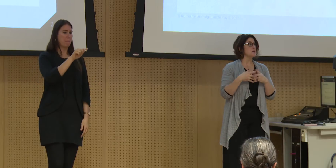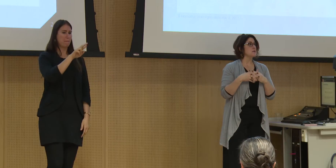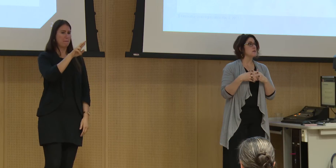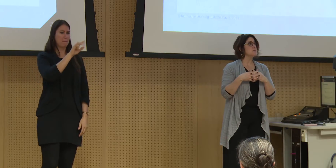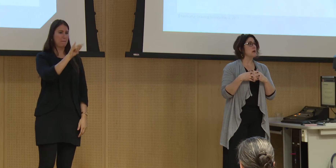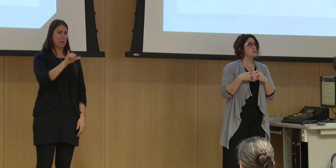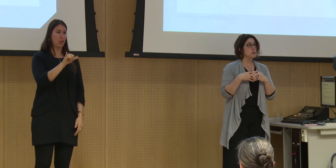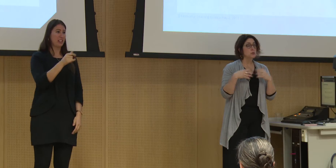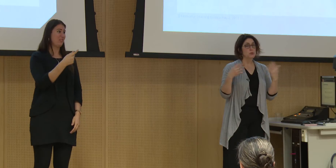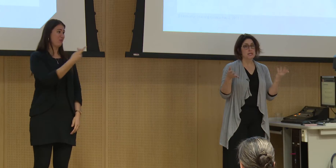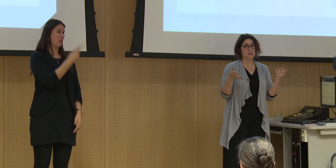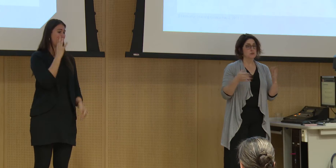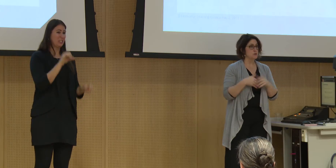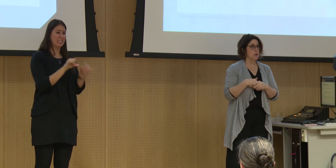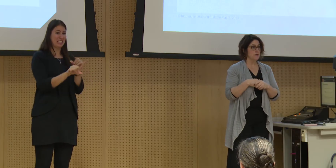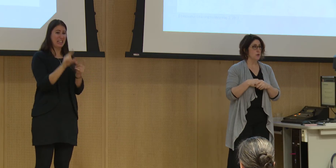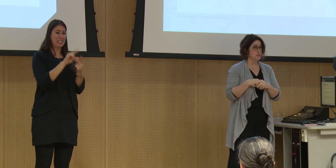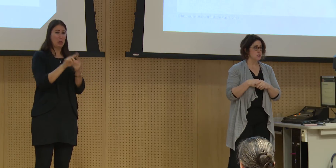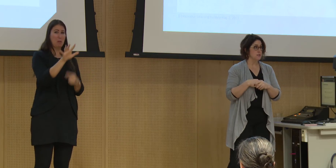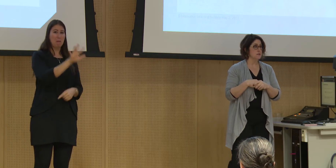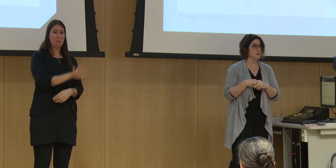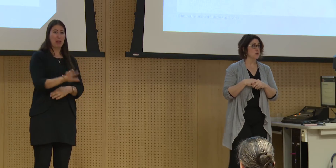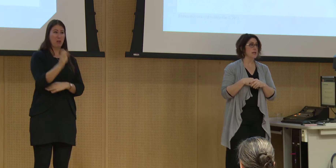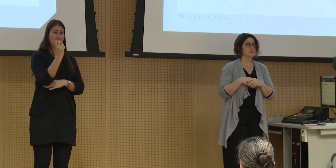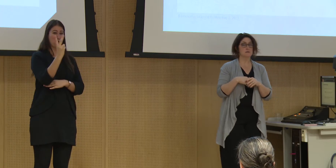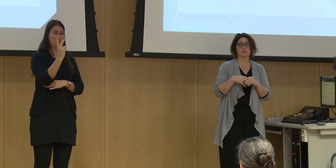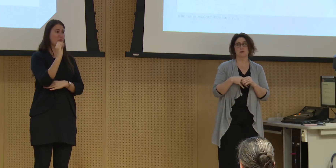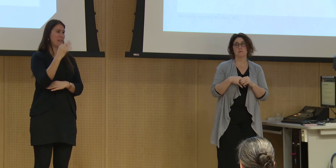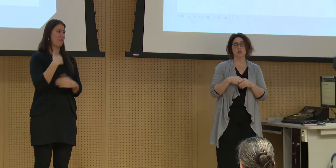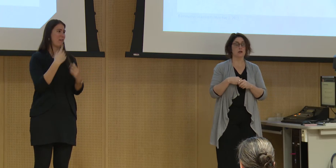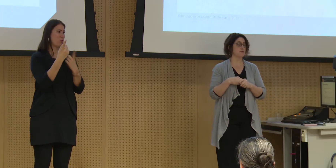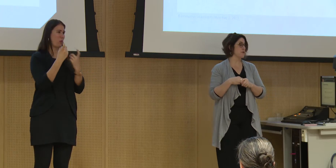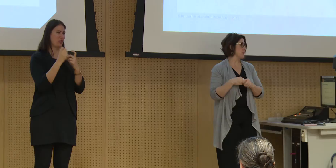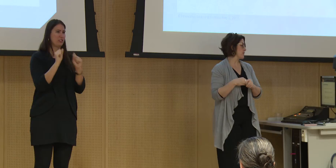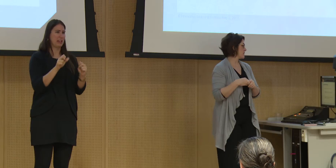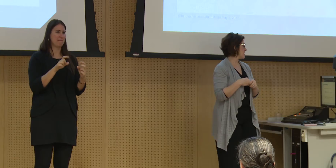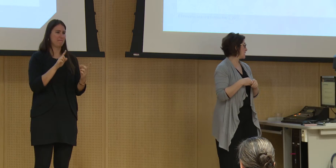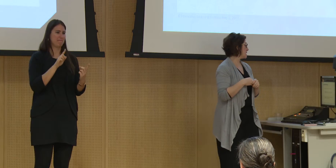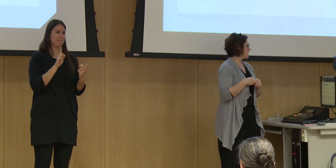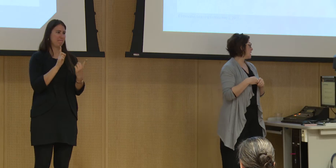till about noon in case you do have questions that you'd like to talk further with us on.